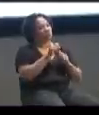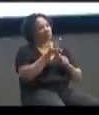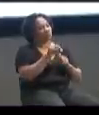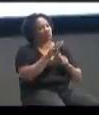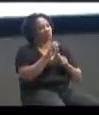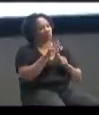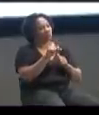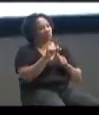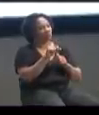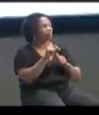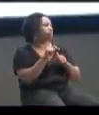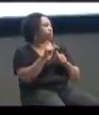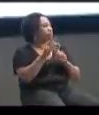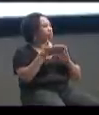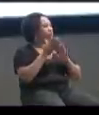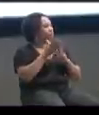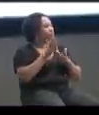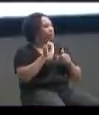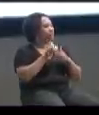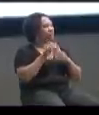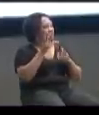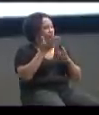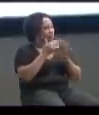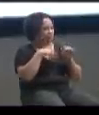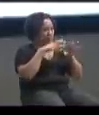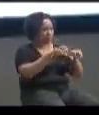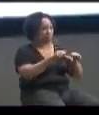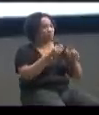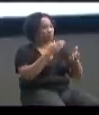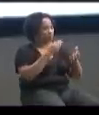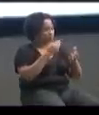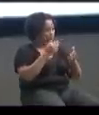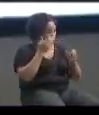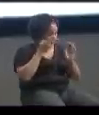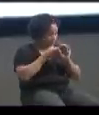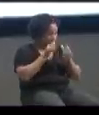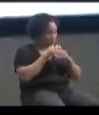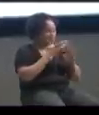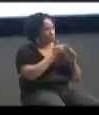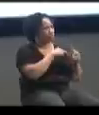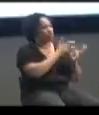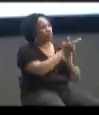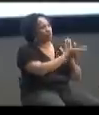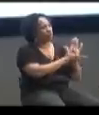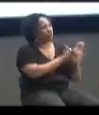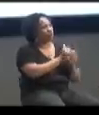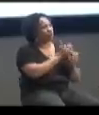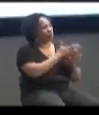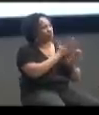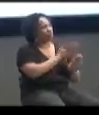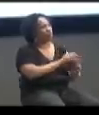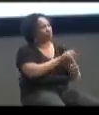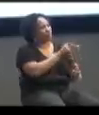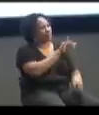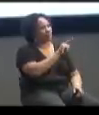BEFORE ACCEPTING THIS PRESIDENTIAL APPOINTMENT, MR. REDDY PRACTICED CORPORATE LAW IN ATLANTA.